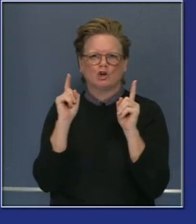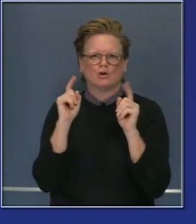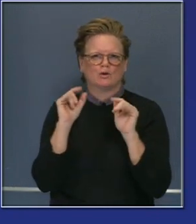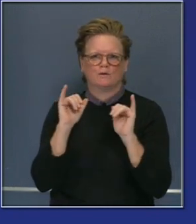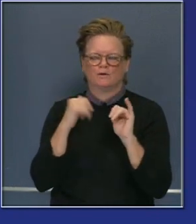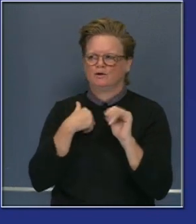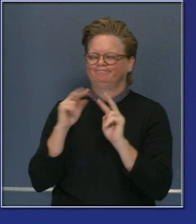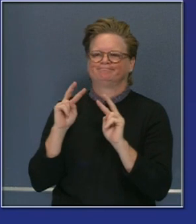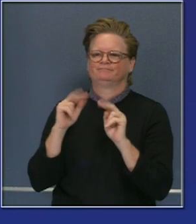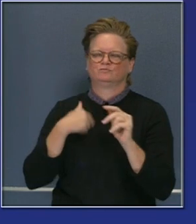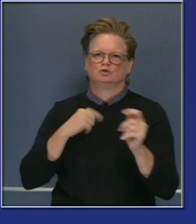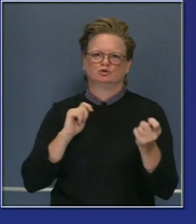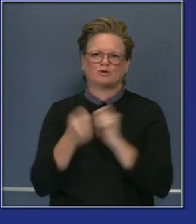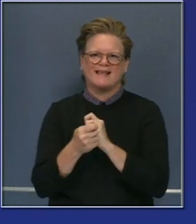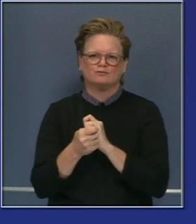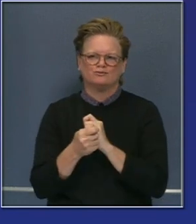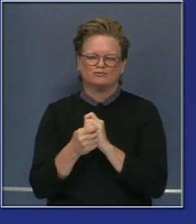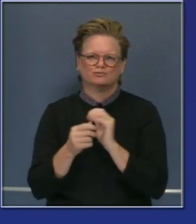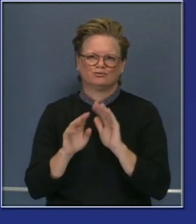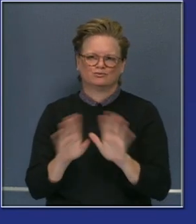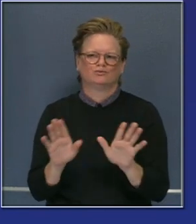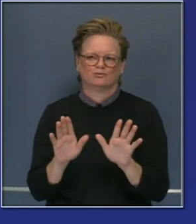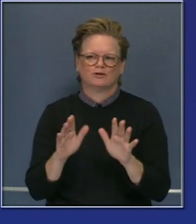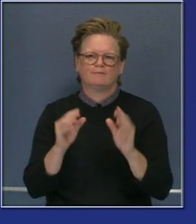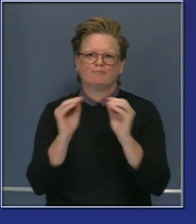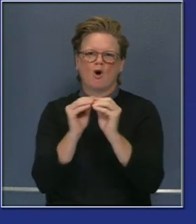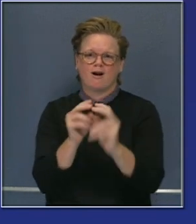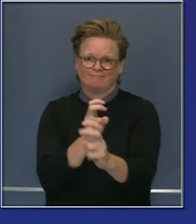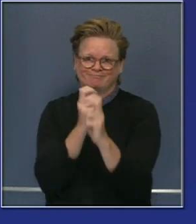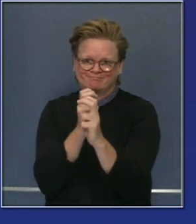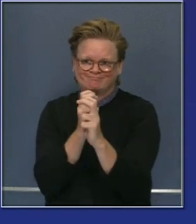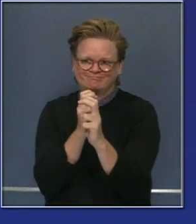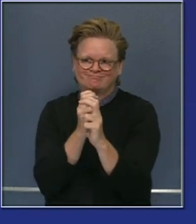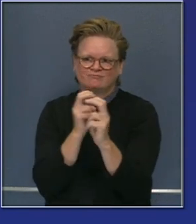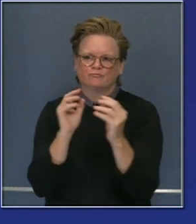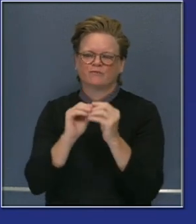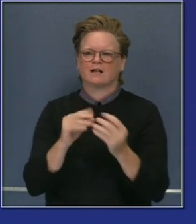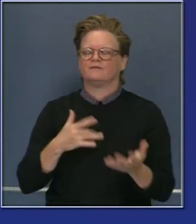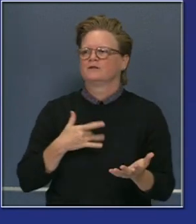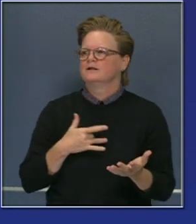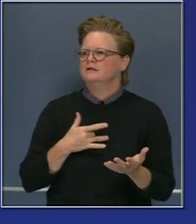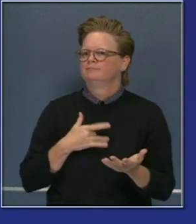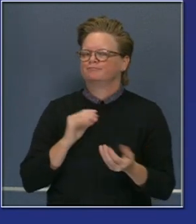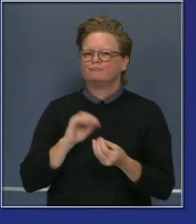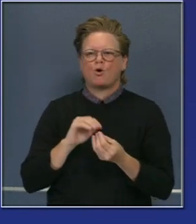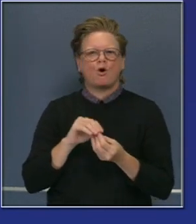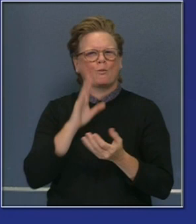WE DID NOT DO THAT LAST TIME AND II IS A SIGNIFICANT DISTIICTION BETWEEN WHAT WE HAVE LEARNED FROM THE PAST AND